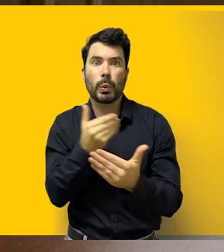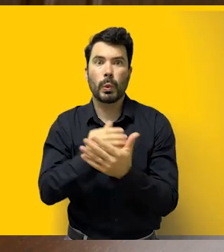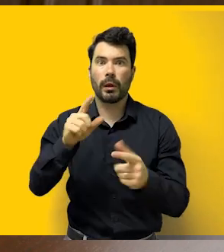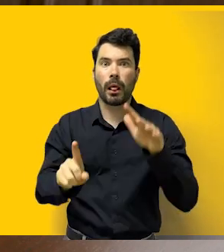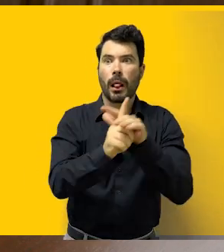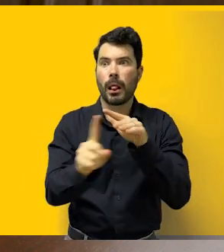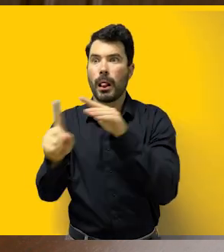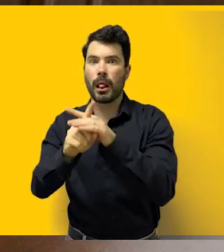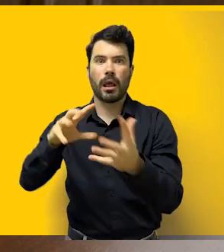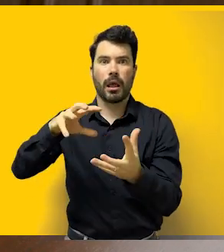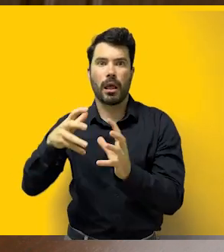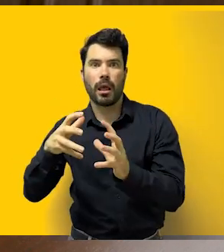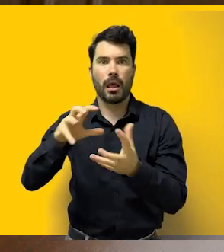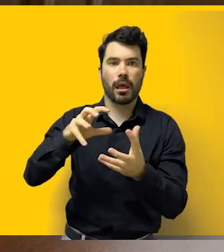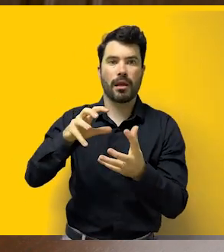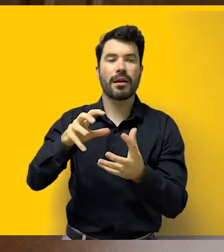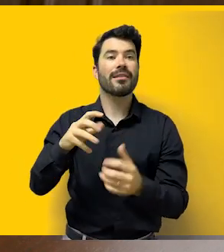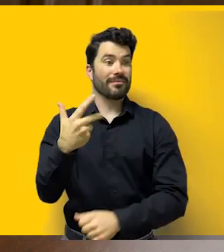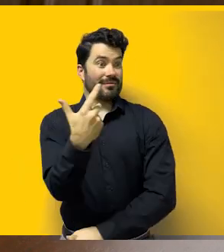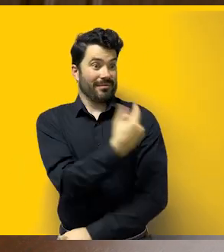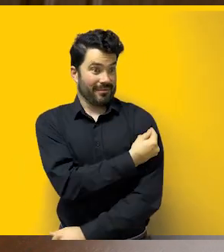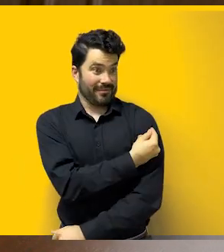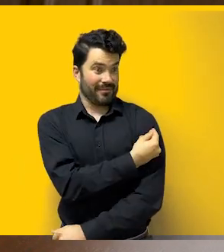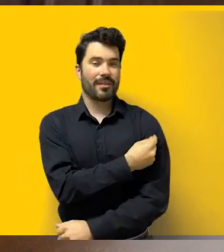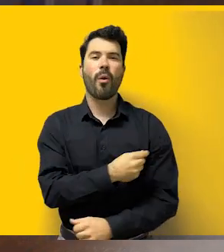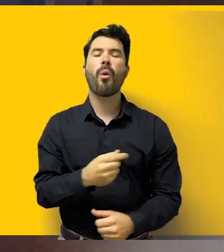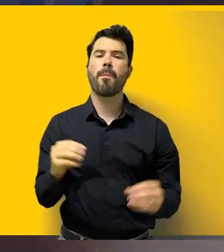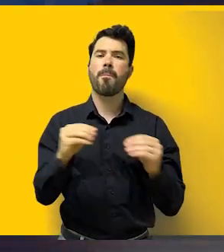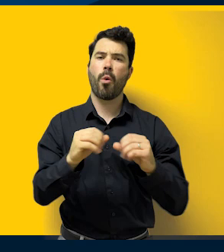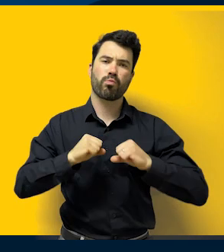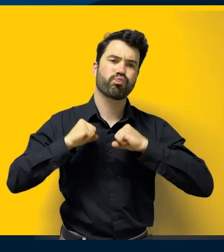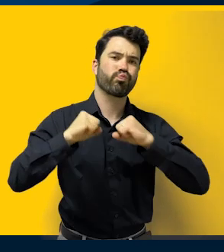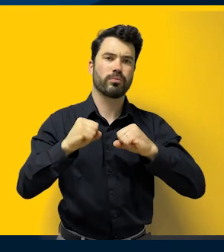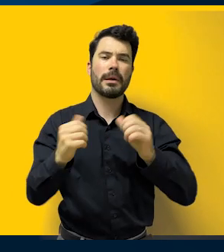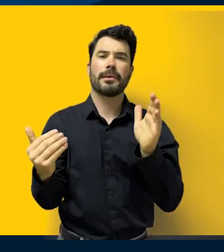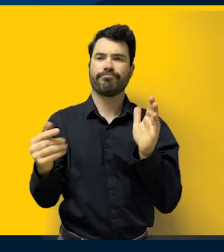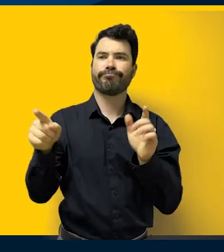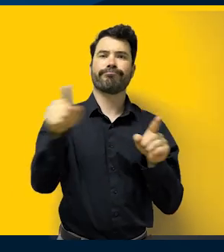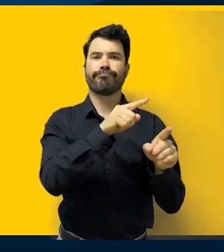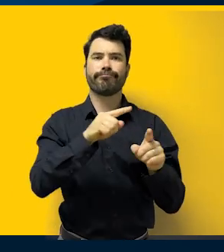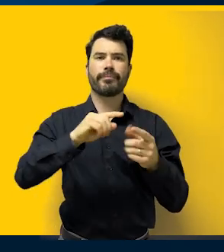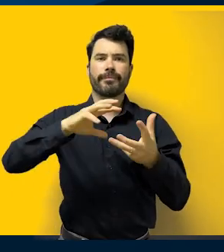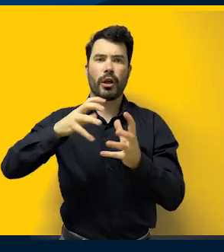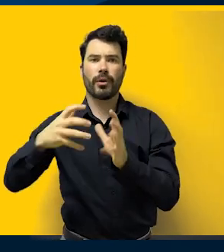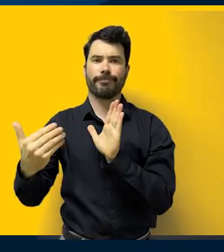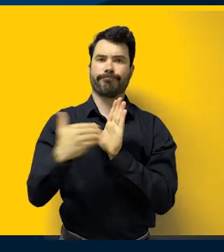That's because the duration of immunity after infection is unknown and it may be variable, especially after asymptomatic infection.